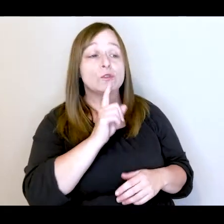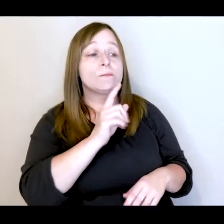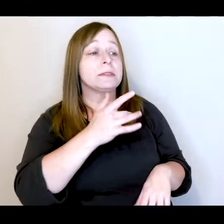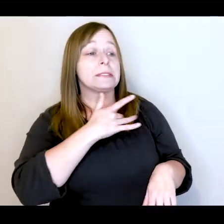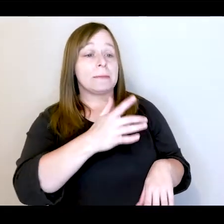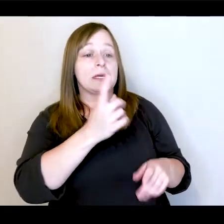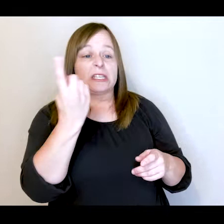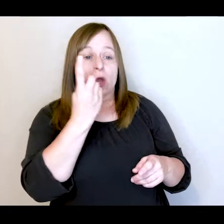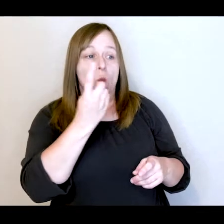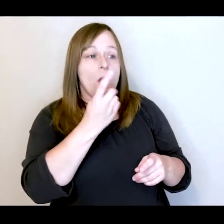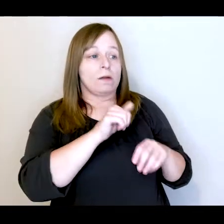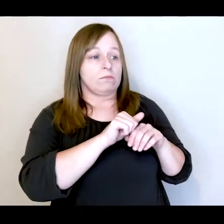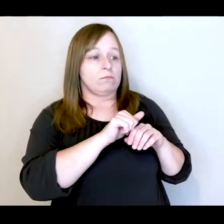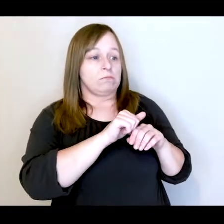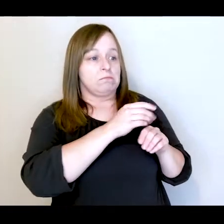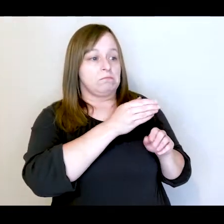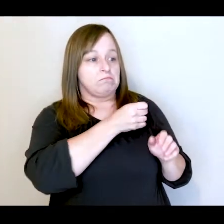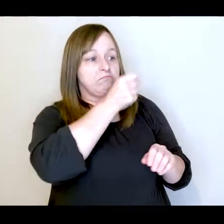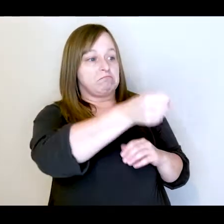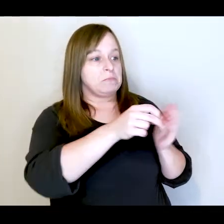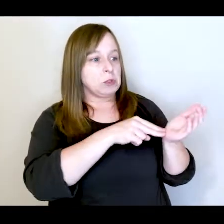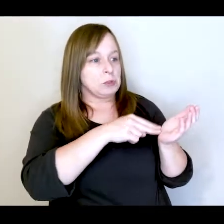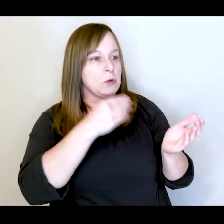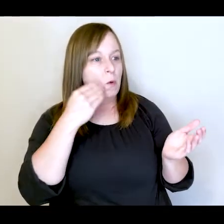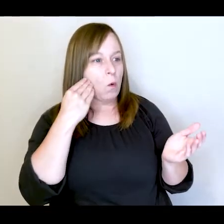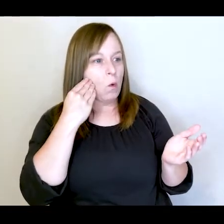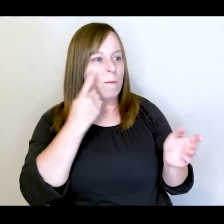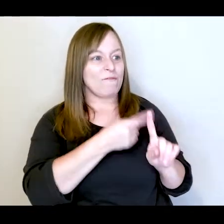Typically someone's going to be admitted to a nursing home facility from a